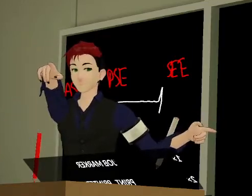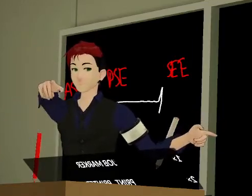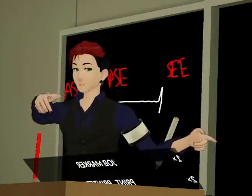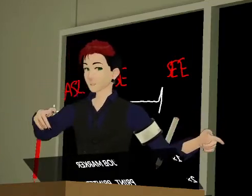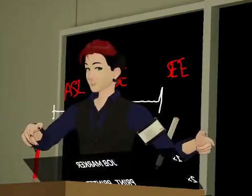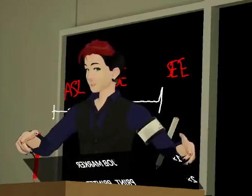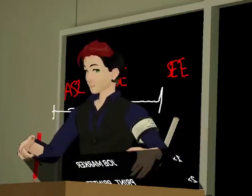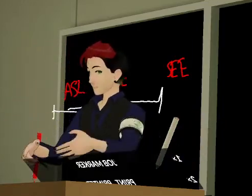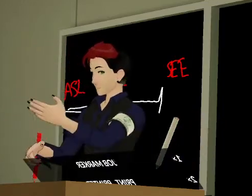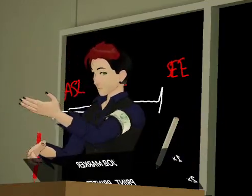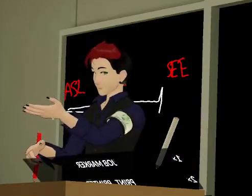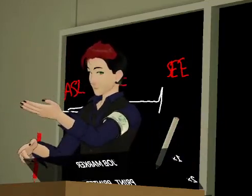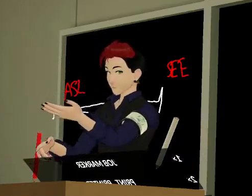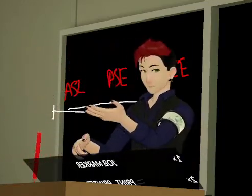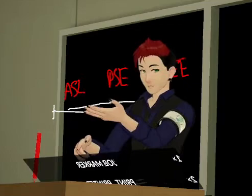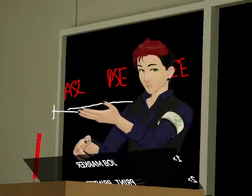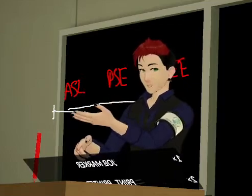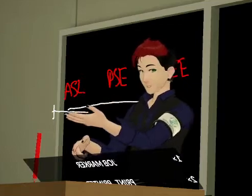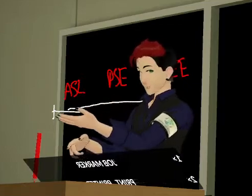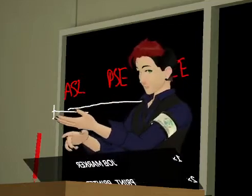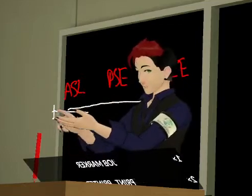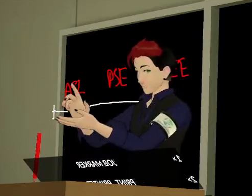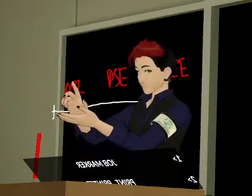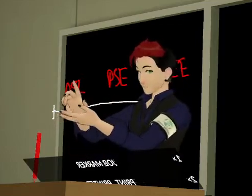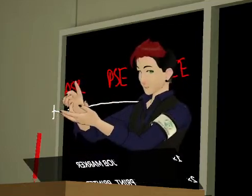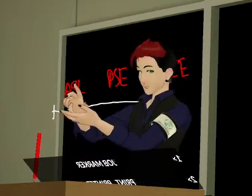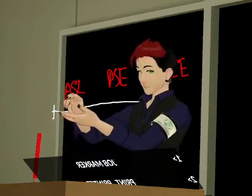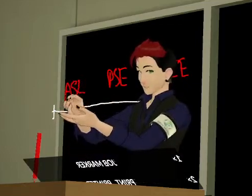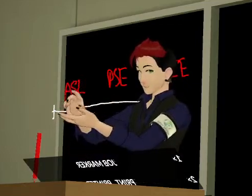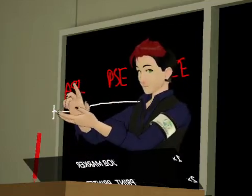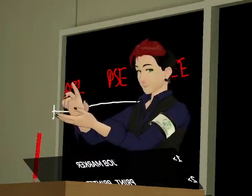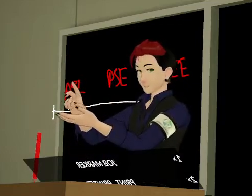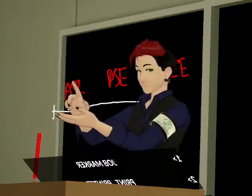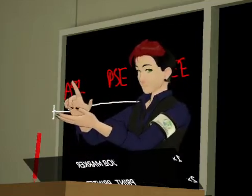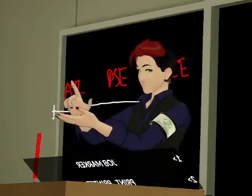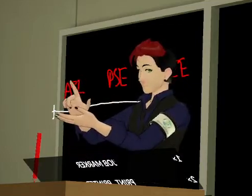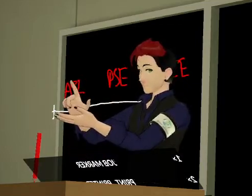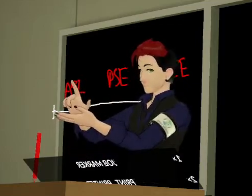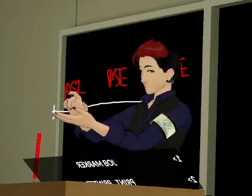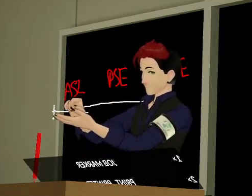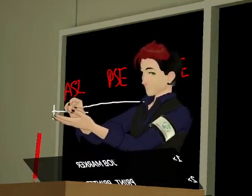I think you got it so we take a flat open hand the other hand went